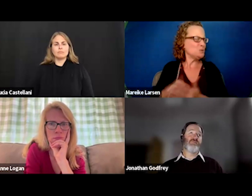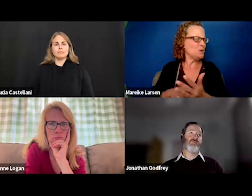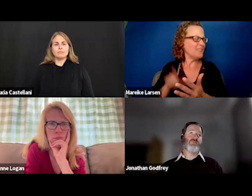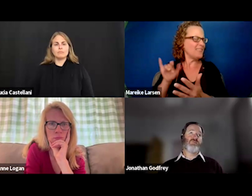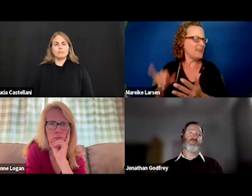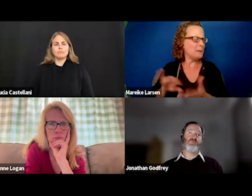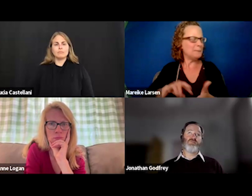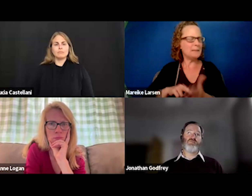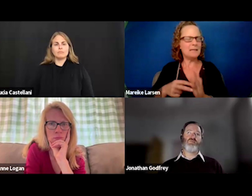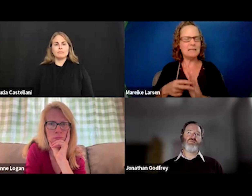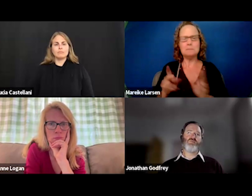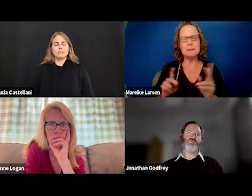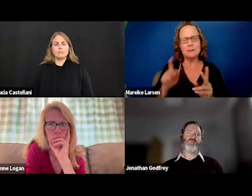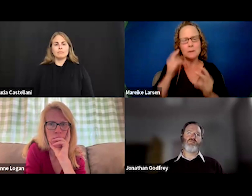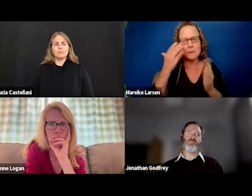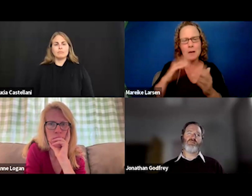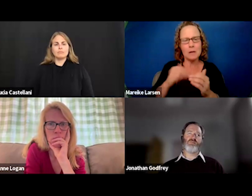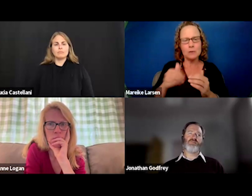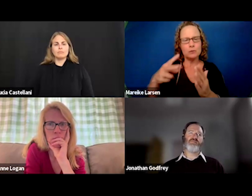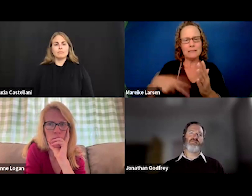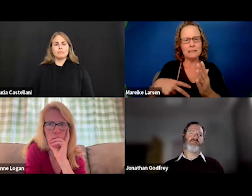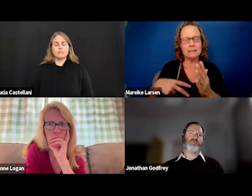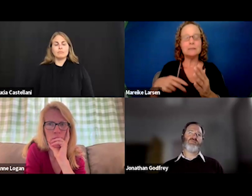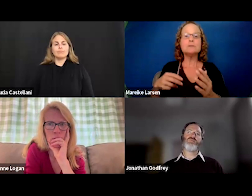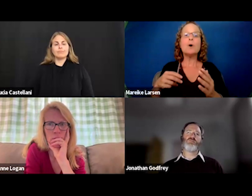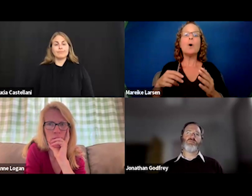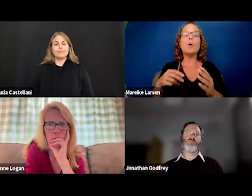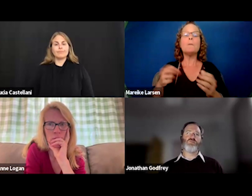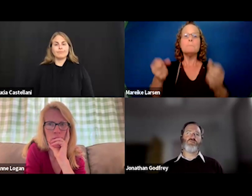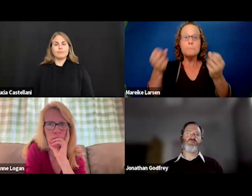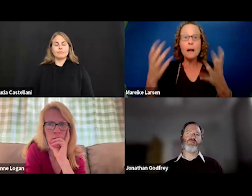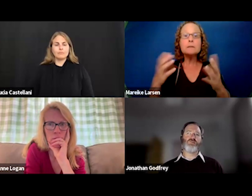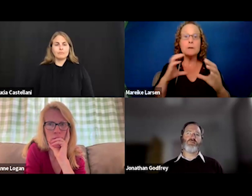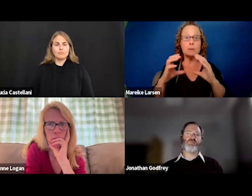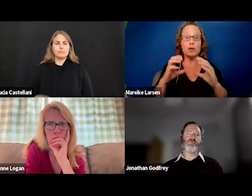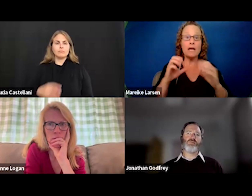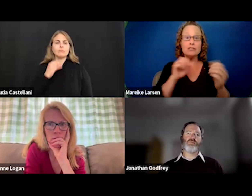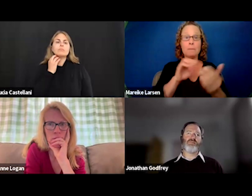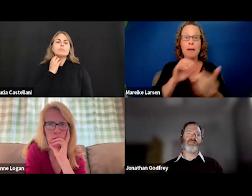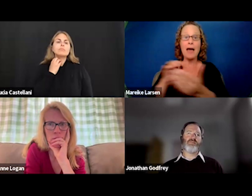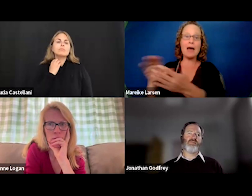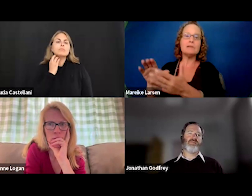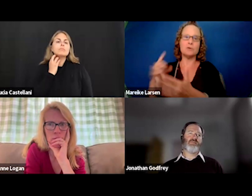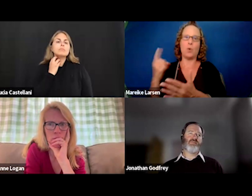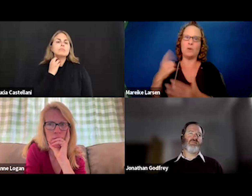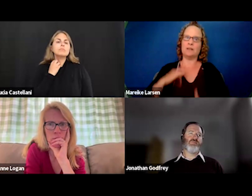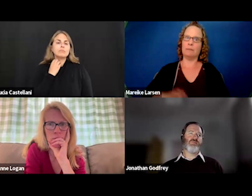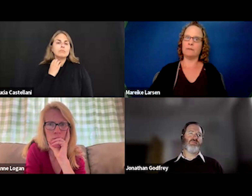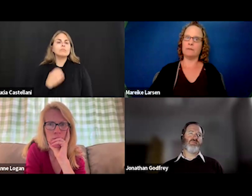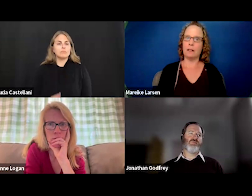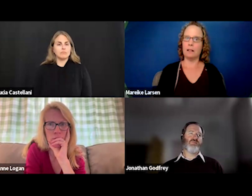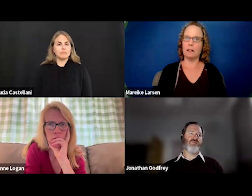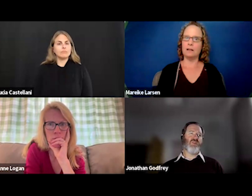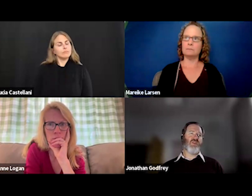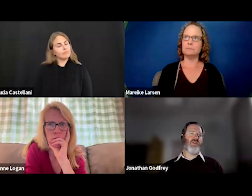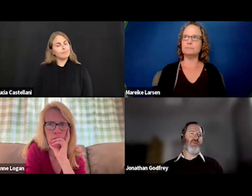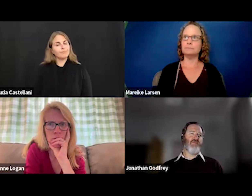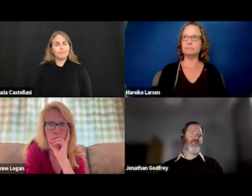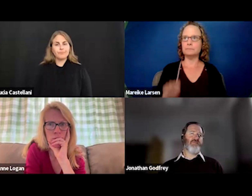So doing multiple of these would almost always be helpful. Thanks, Venkatesh.